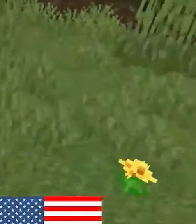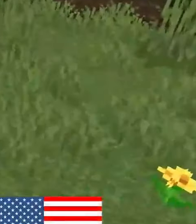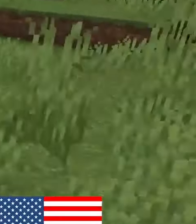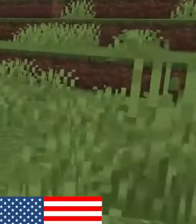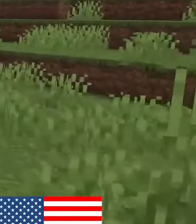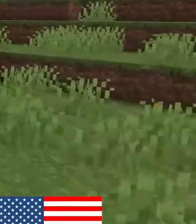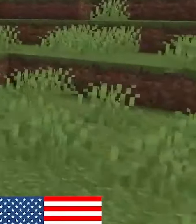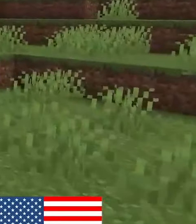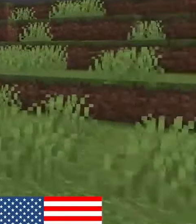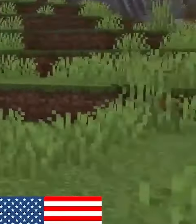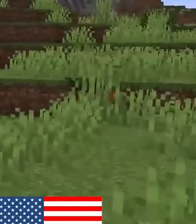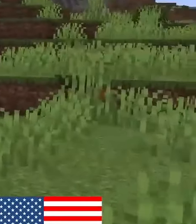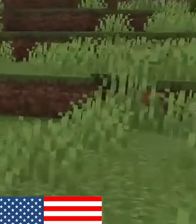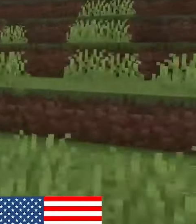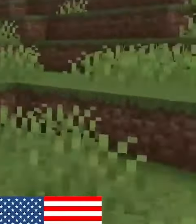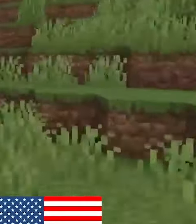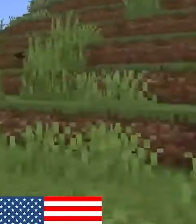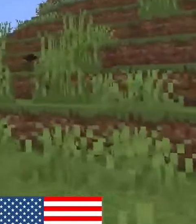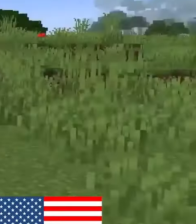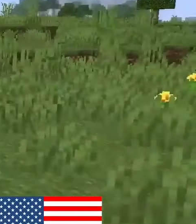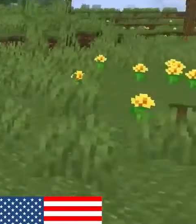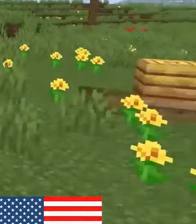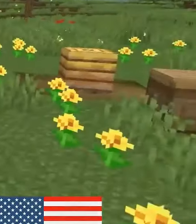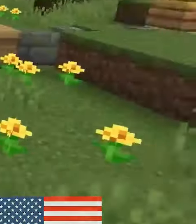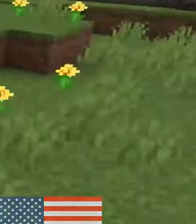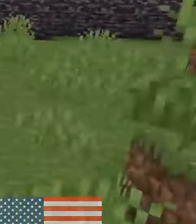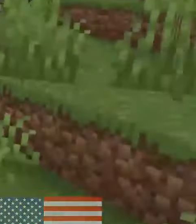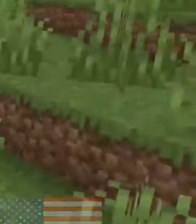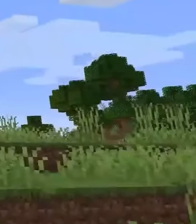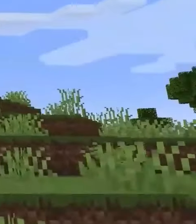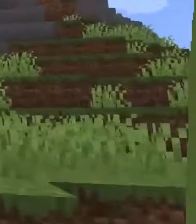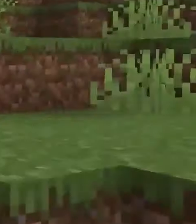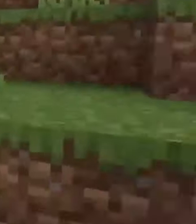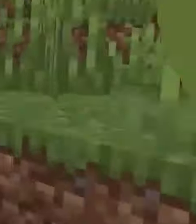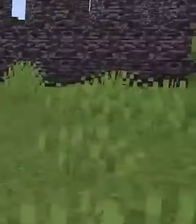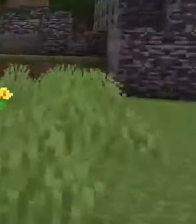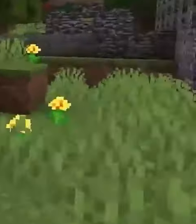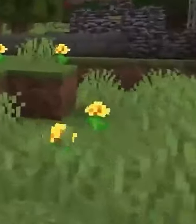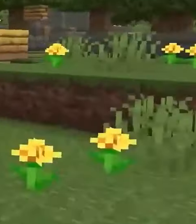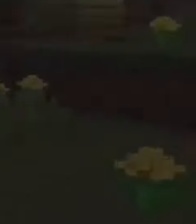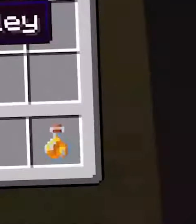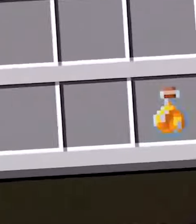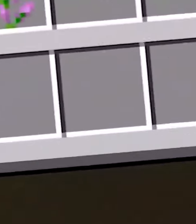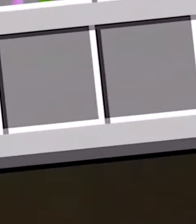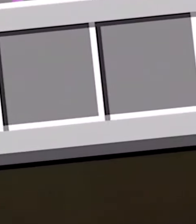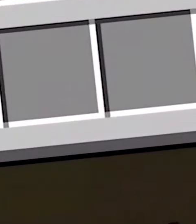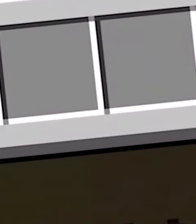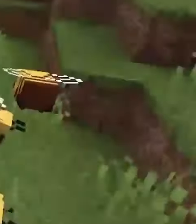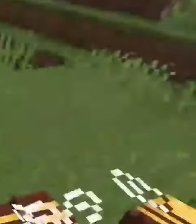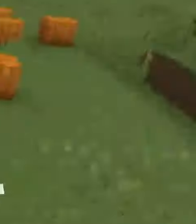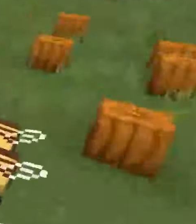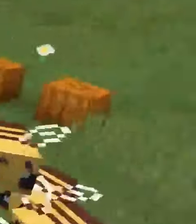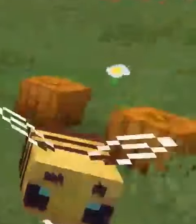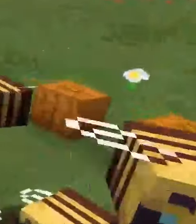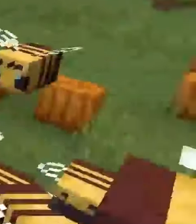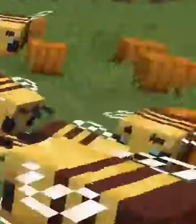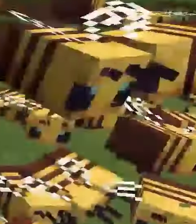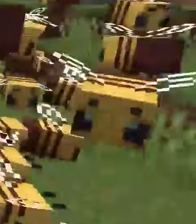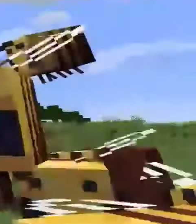LOOK AT THE BEE. DID Y'ALL SEE THAT? THAT WAS INSANITY. WE STING IT UP IN HERE. CHECK IT OUT.